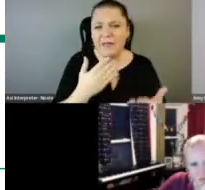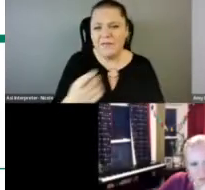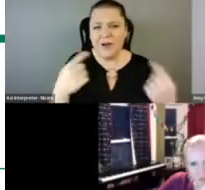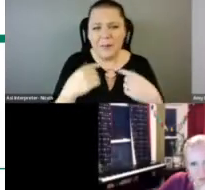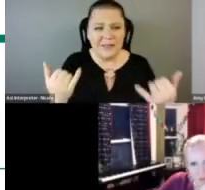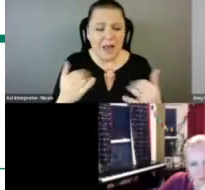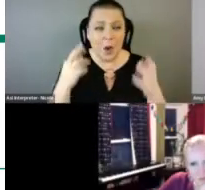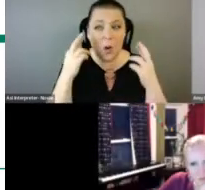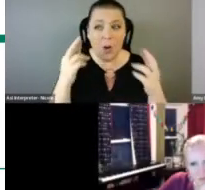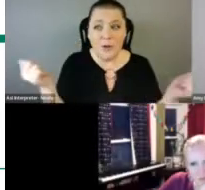everybody had a great holiday.